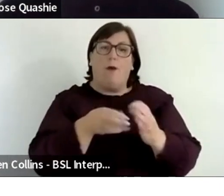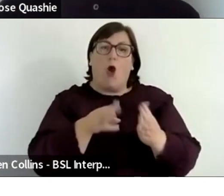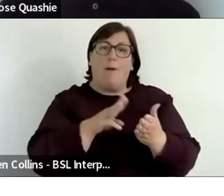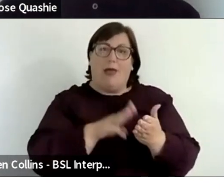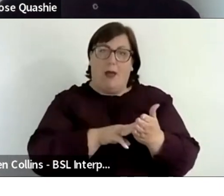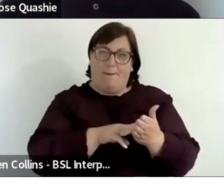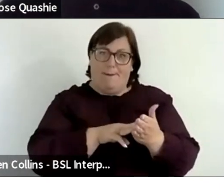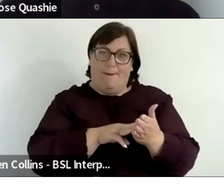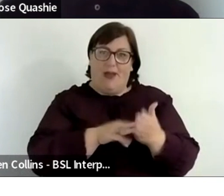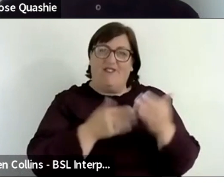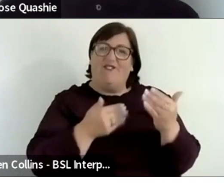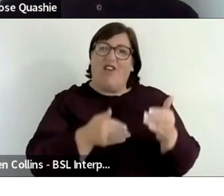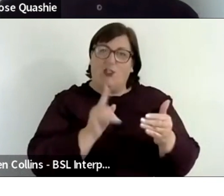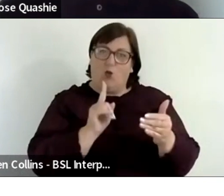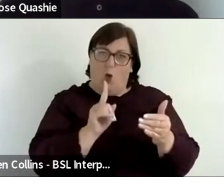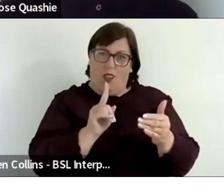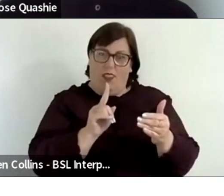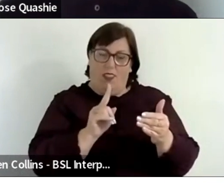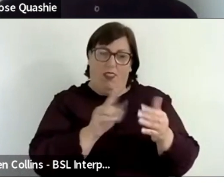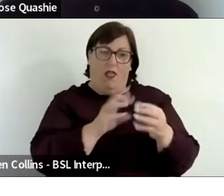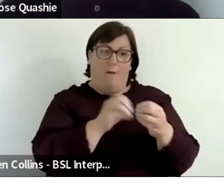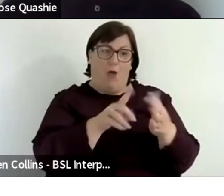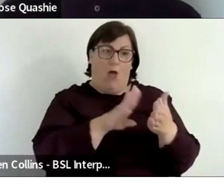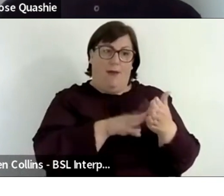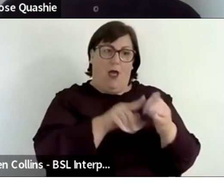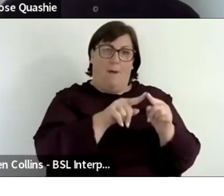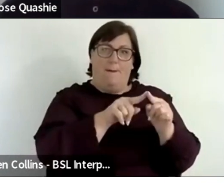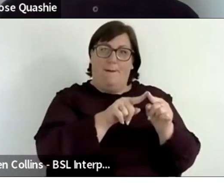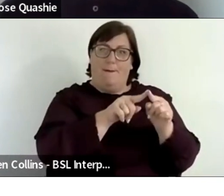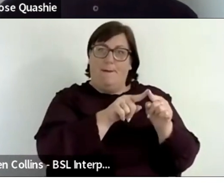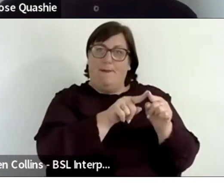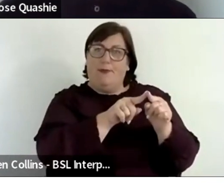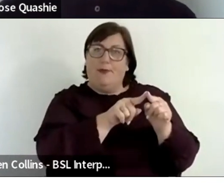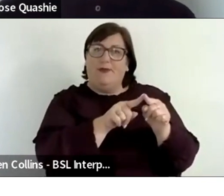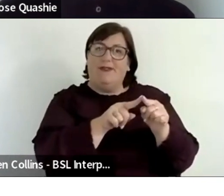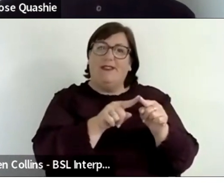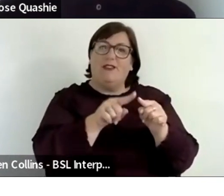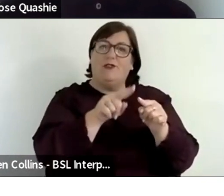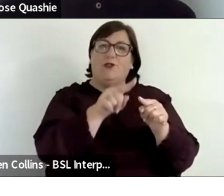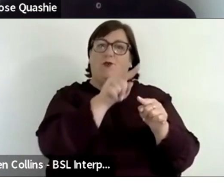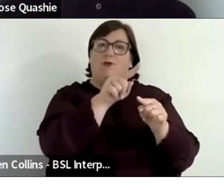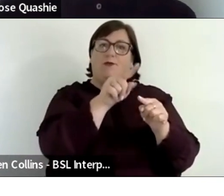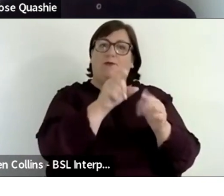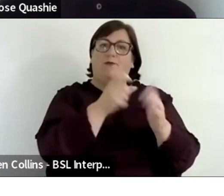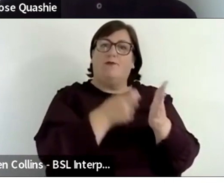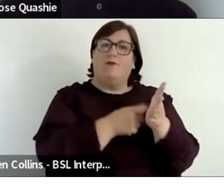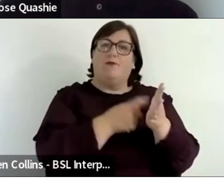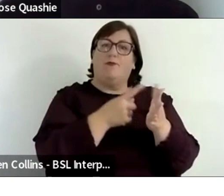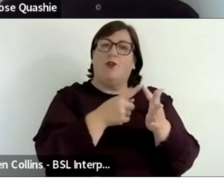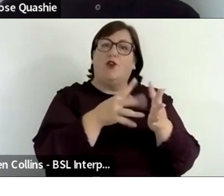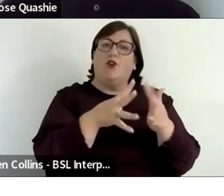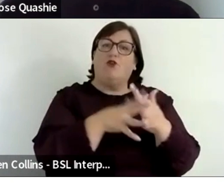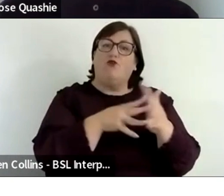From Birmingham we go to Crewp, phase Accessible It A, then phase 2Bb